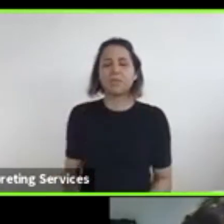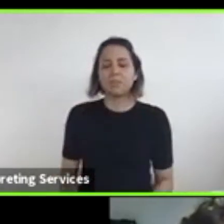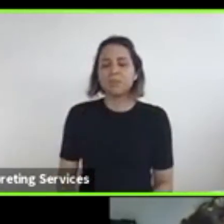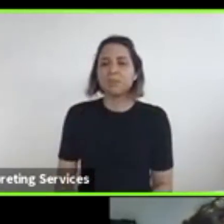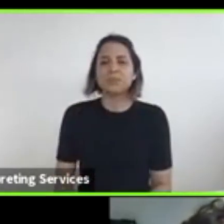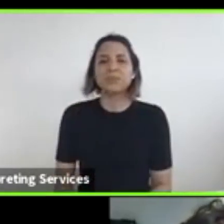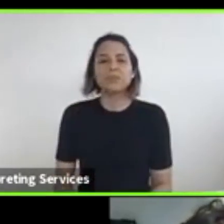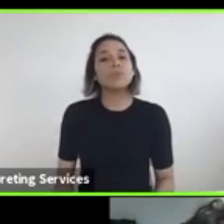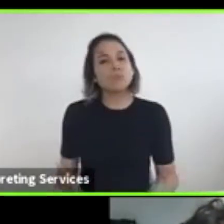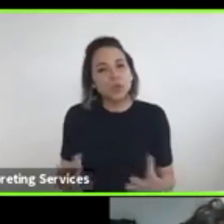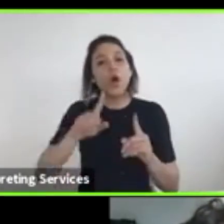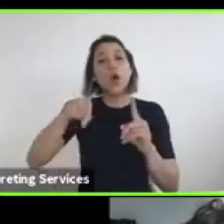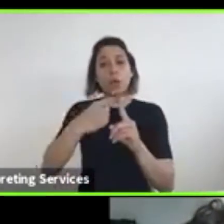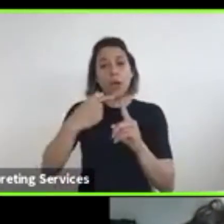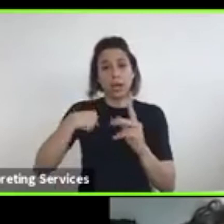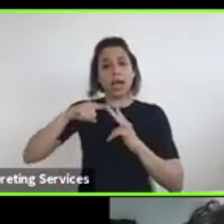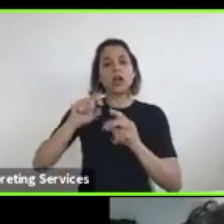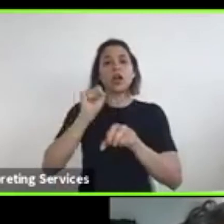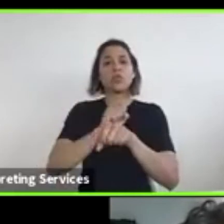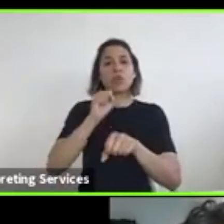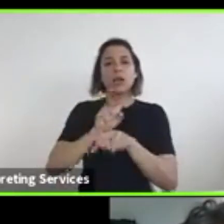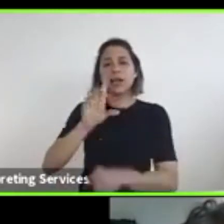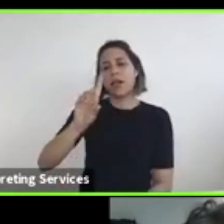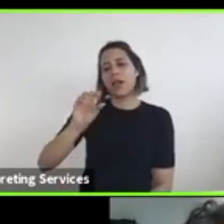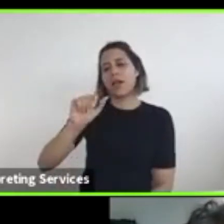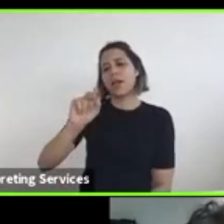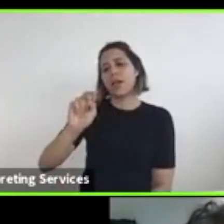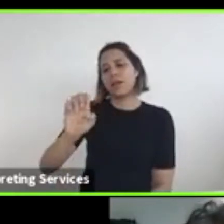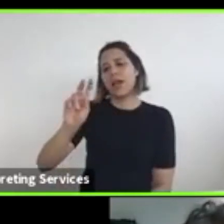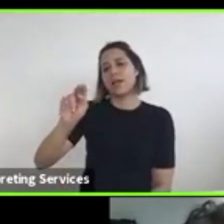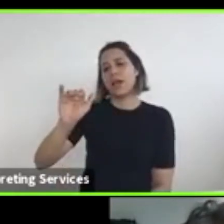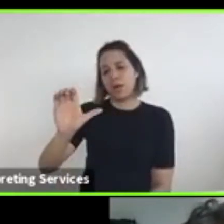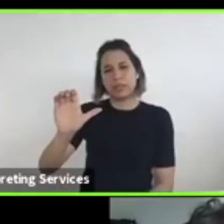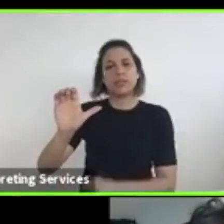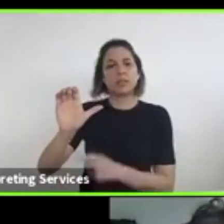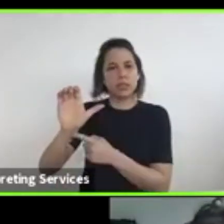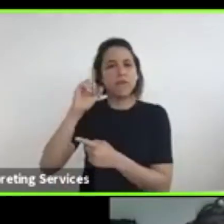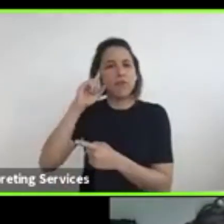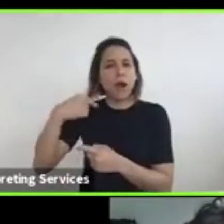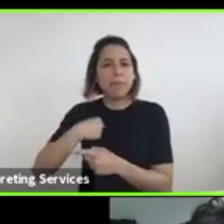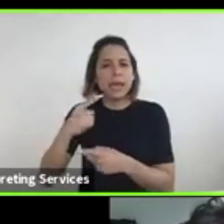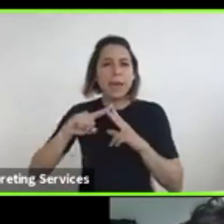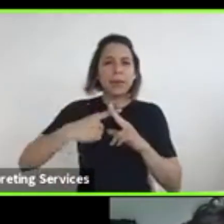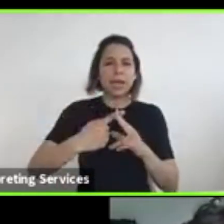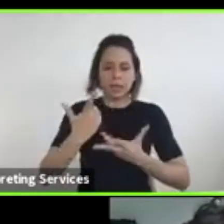WORKING AT DANCE/NYC, FOR ME IT BEGIN AS AN INTERNAL, PERSONAL,